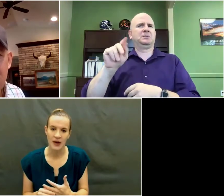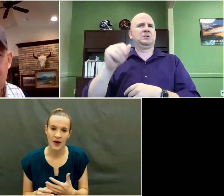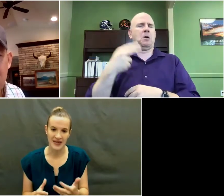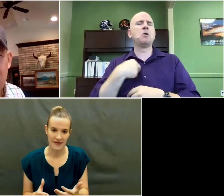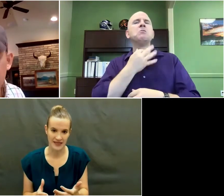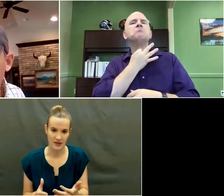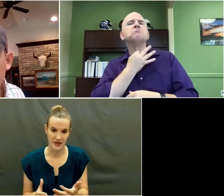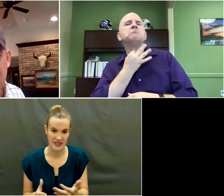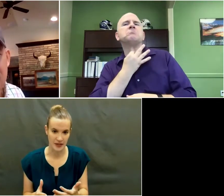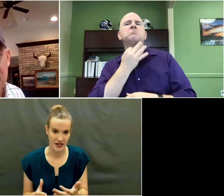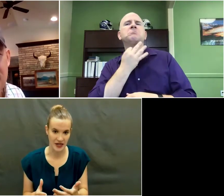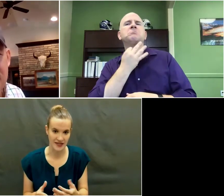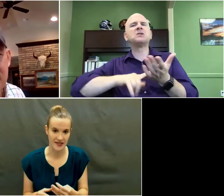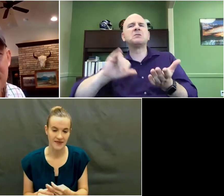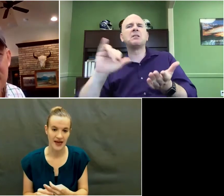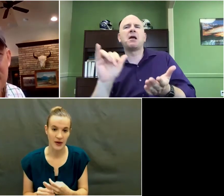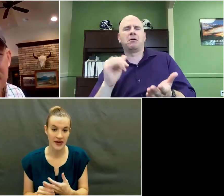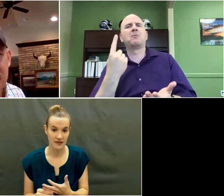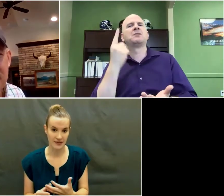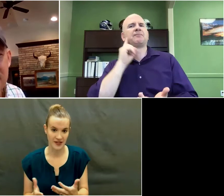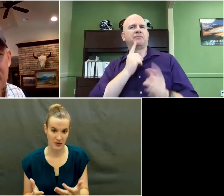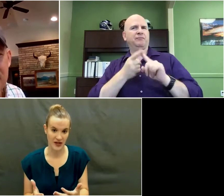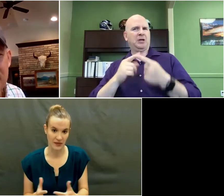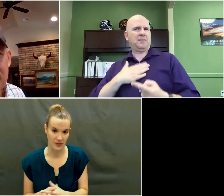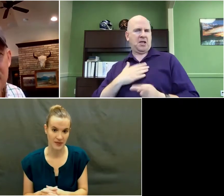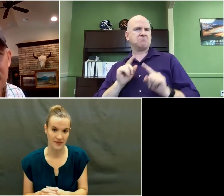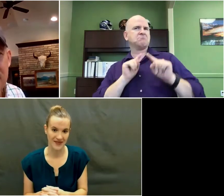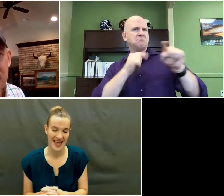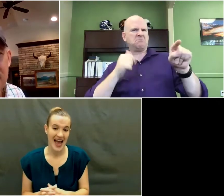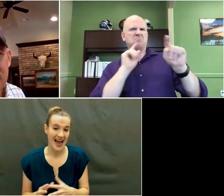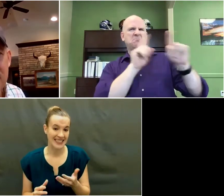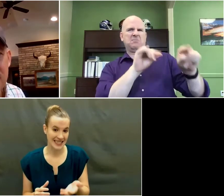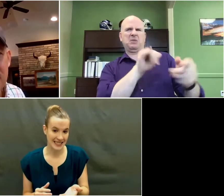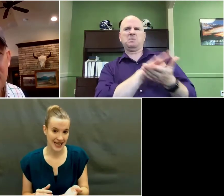wanted to have a similar experience. I wanted to be able to communicate with people, I did decide